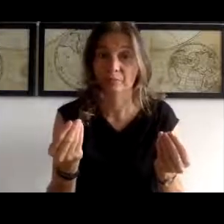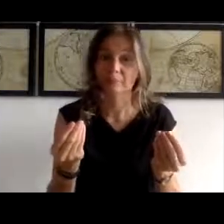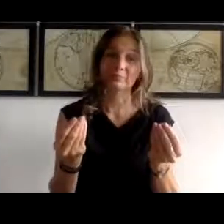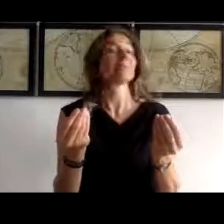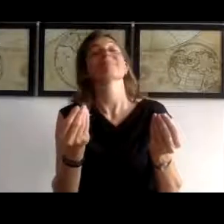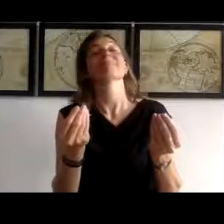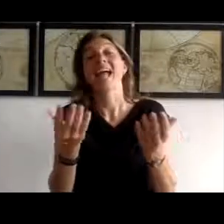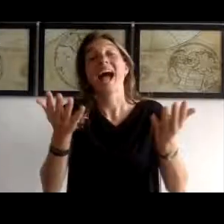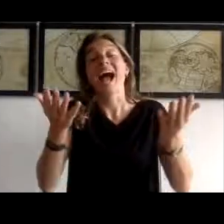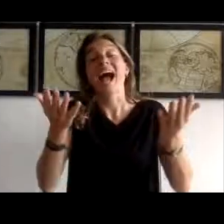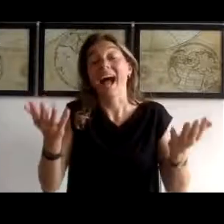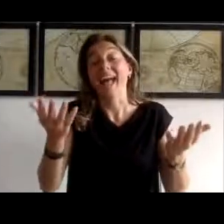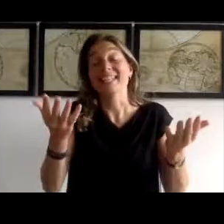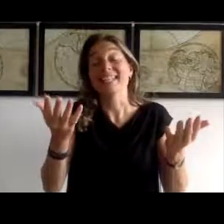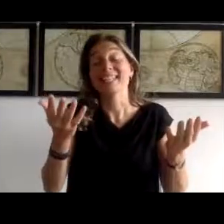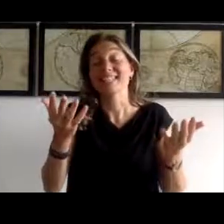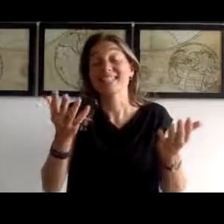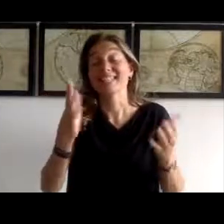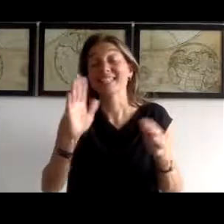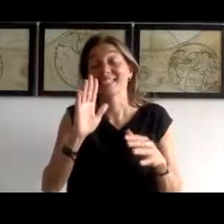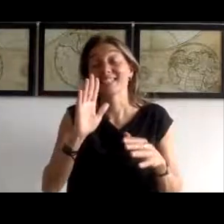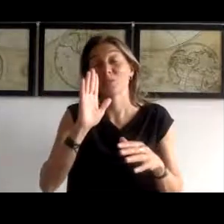within key action 1 which didn't exist at the moment